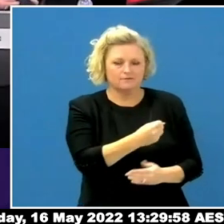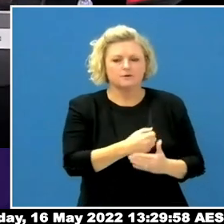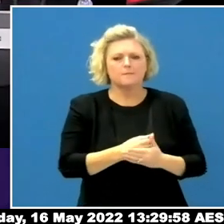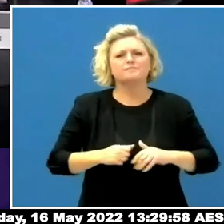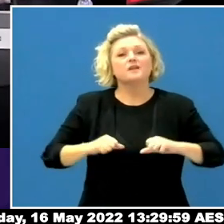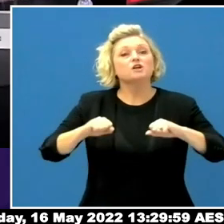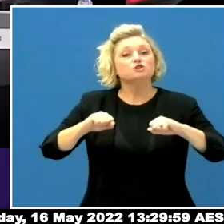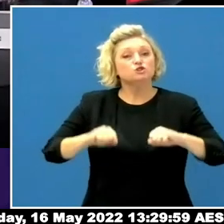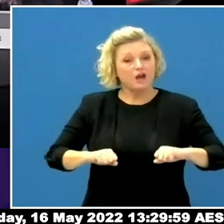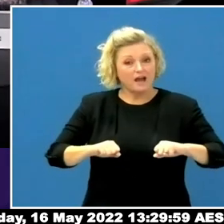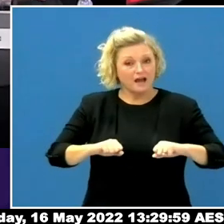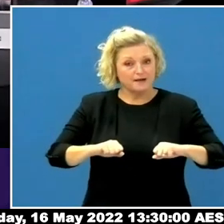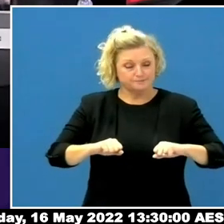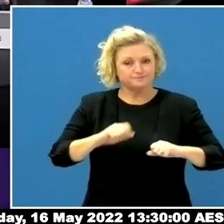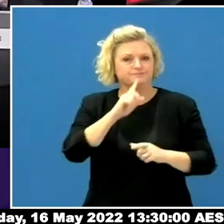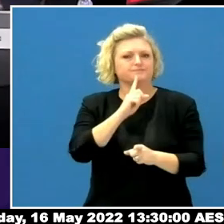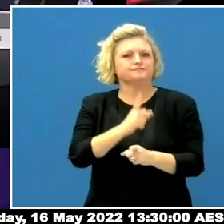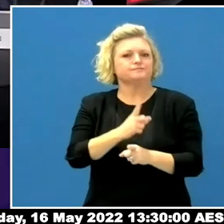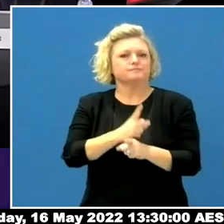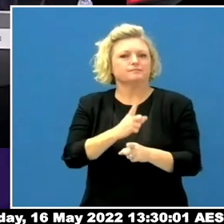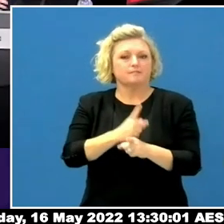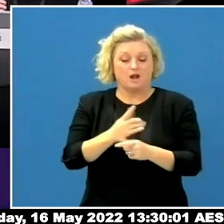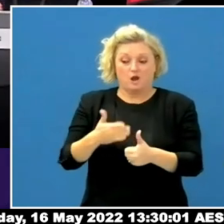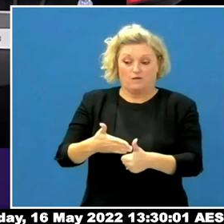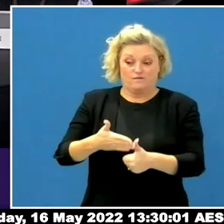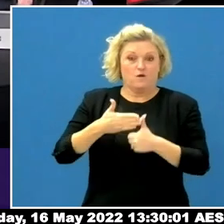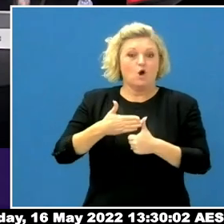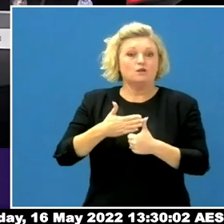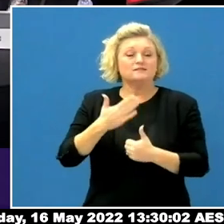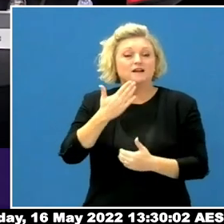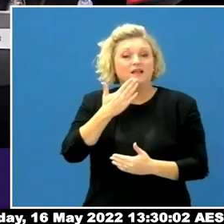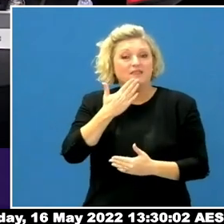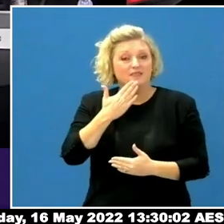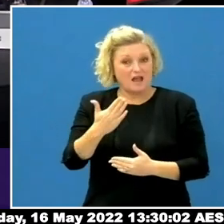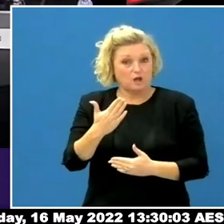for being prepared to give evidence before the Royal Commission.